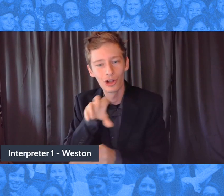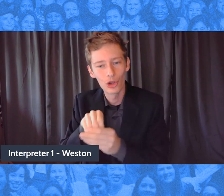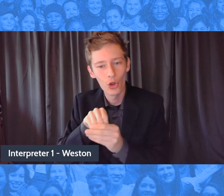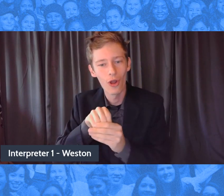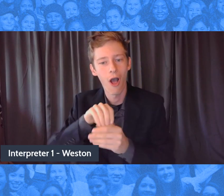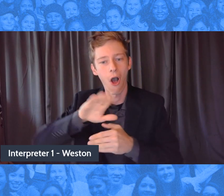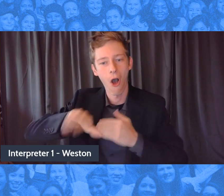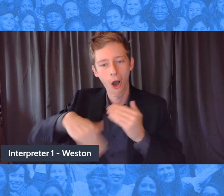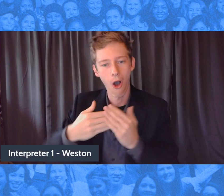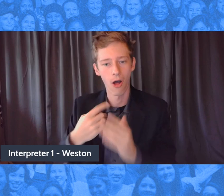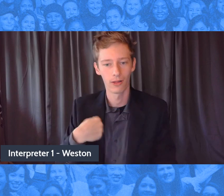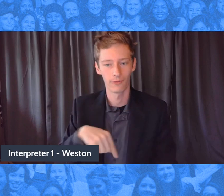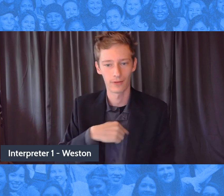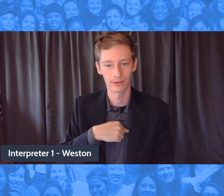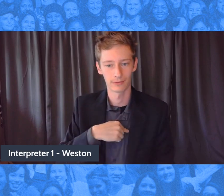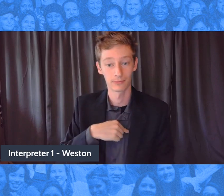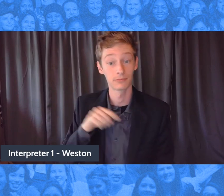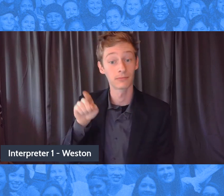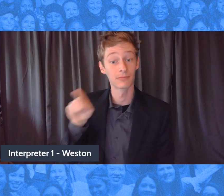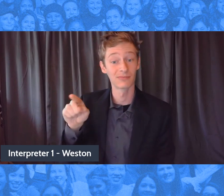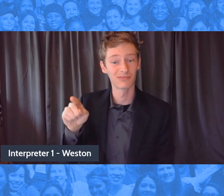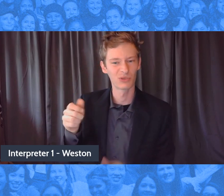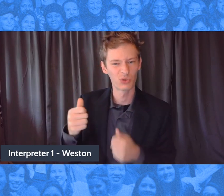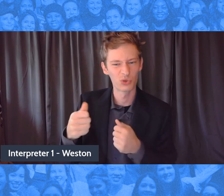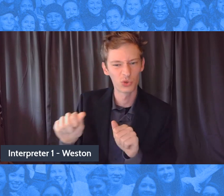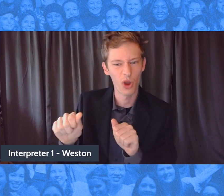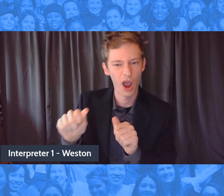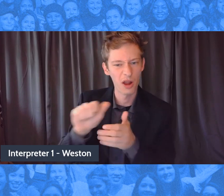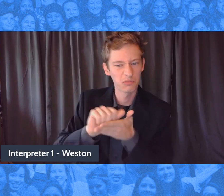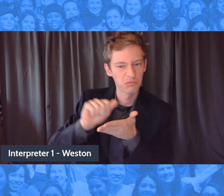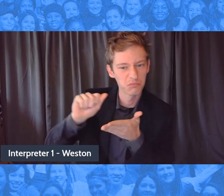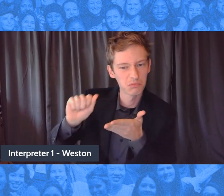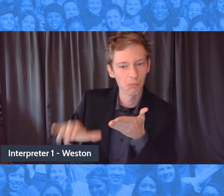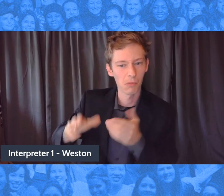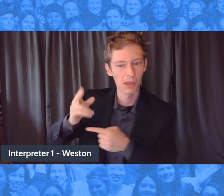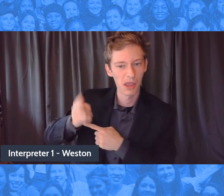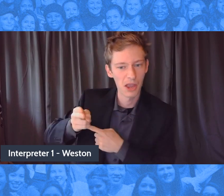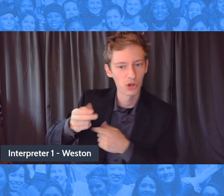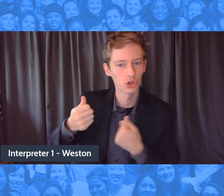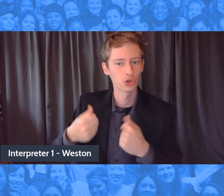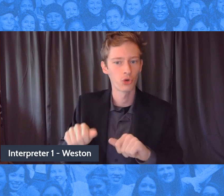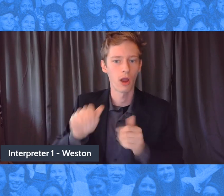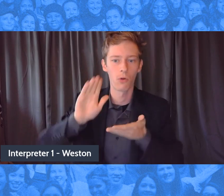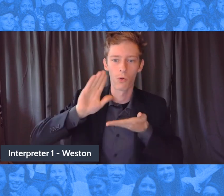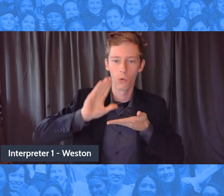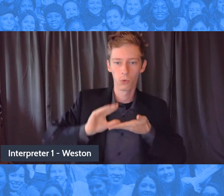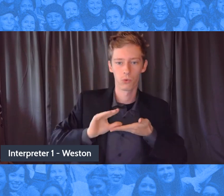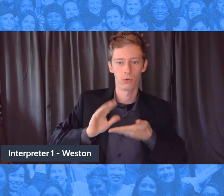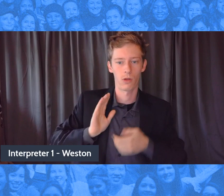is an attempt to diminish our political power. And we're gonna have to center organizers